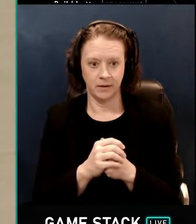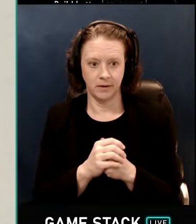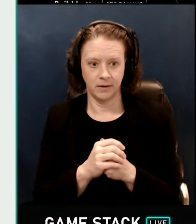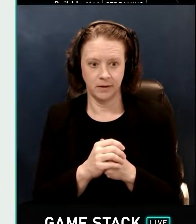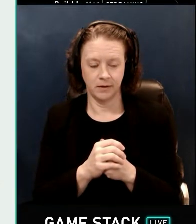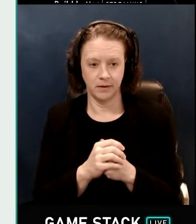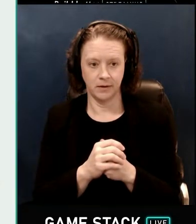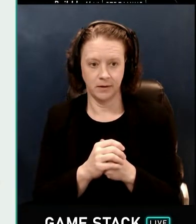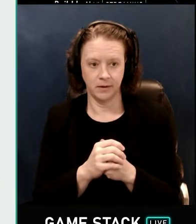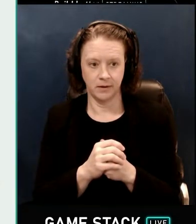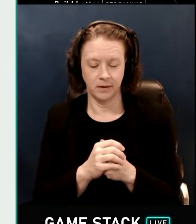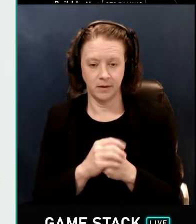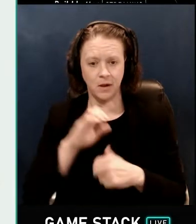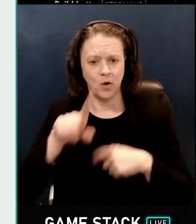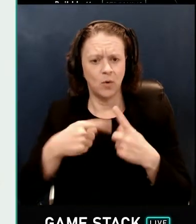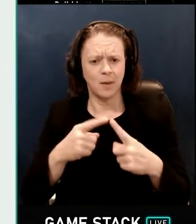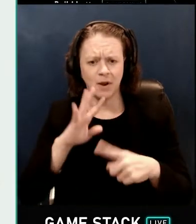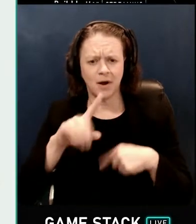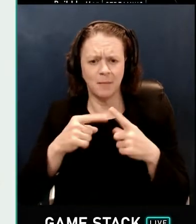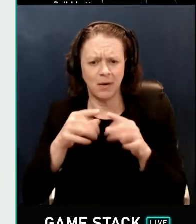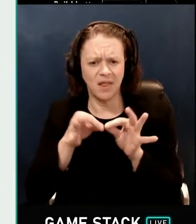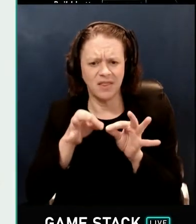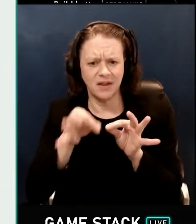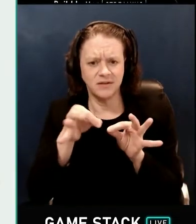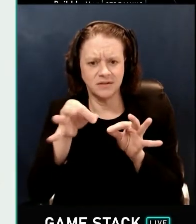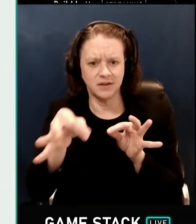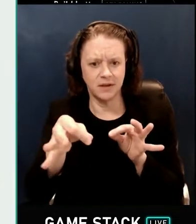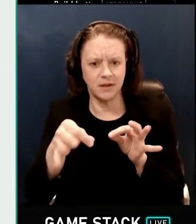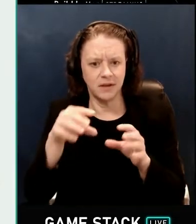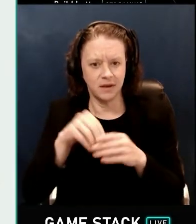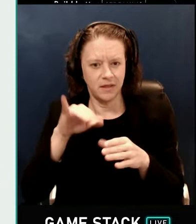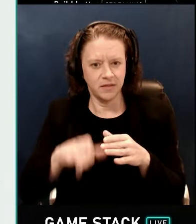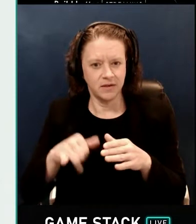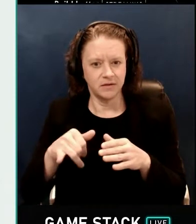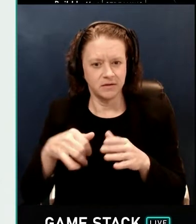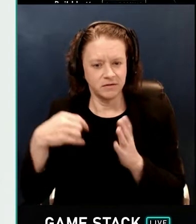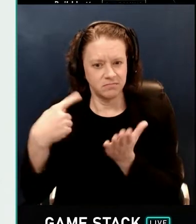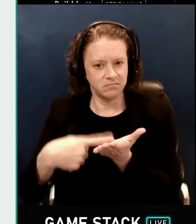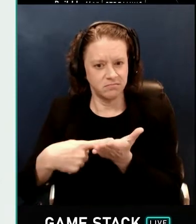when I'm talking about latency in this talk, what I mean is the time from when a player tries